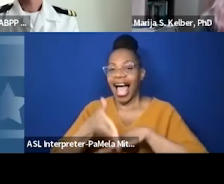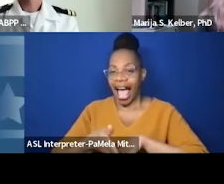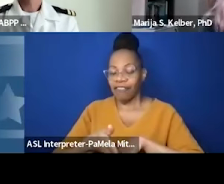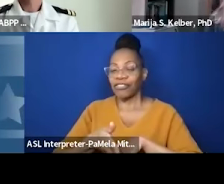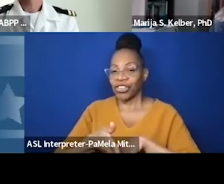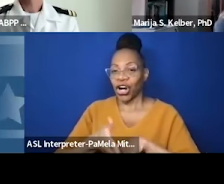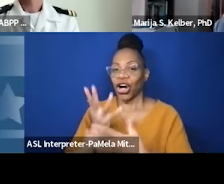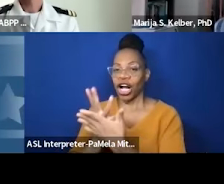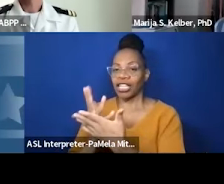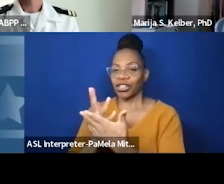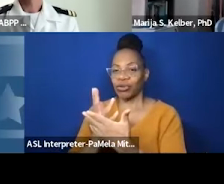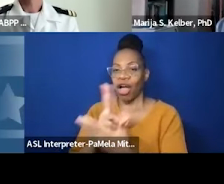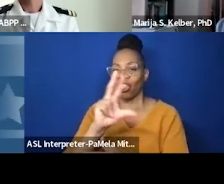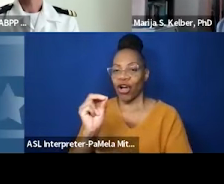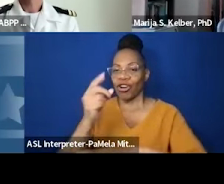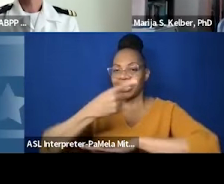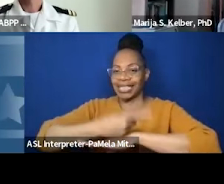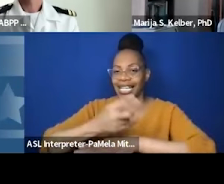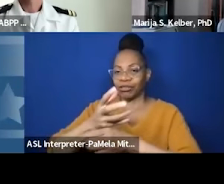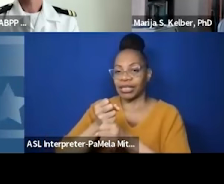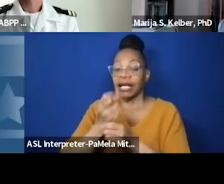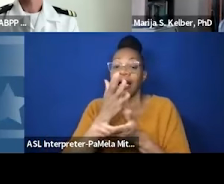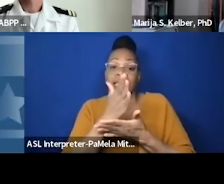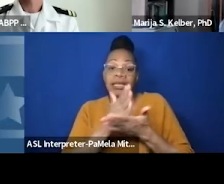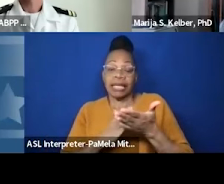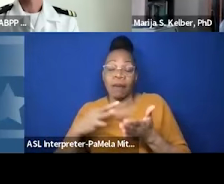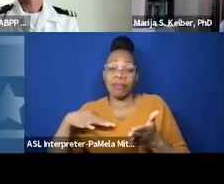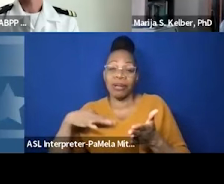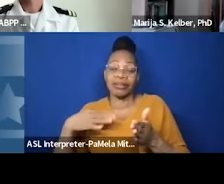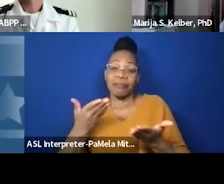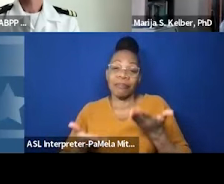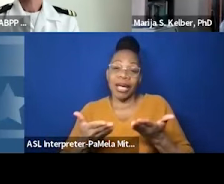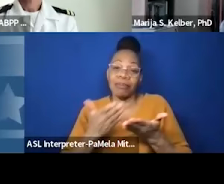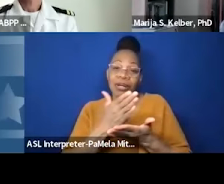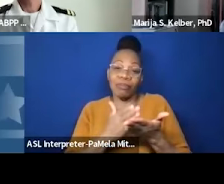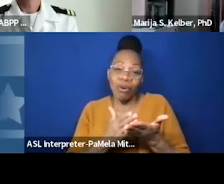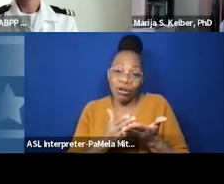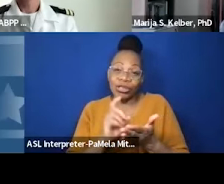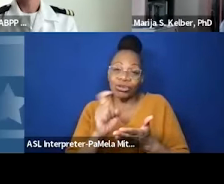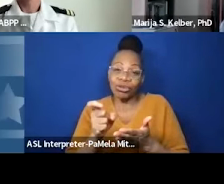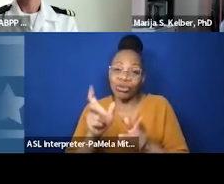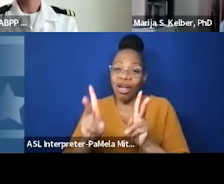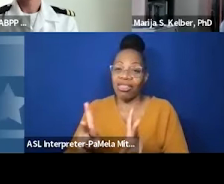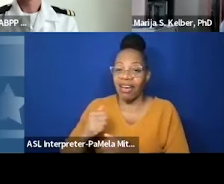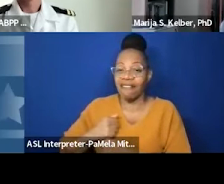Some of this benefits may be apportioned to eligible dependents during the veteran's incarceration. But again, this is a very important reason